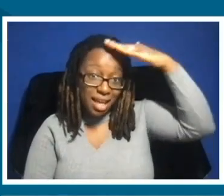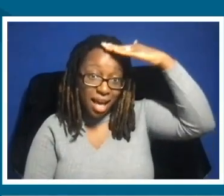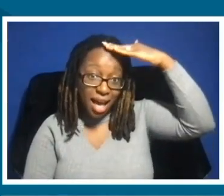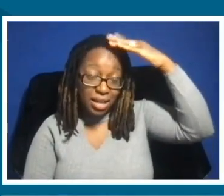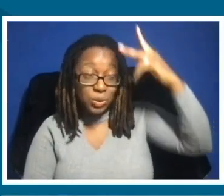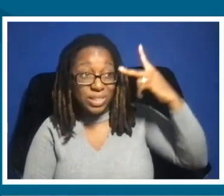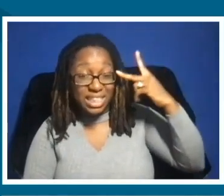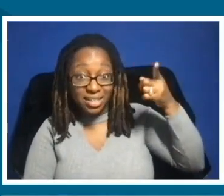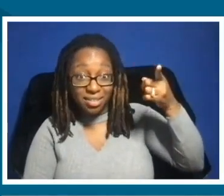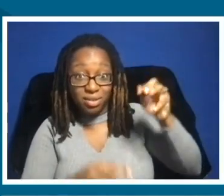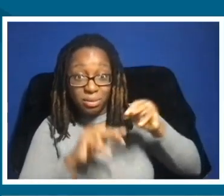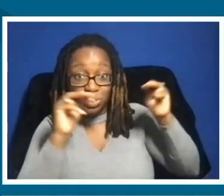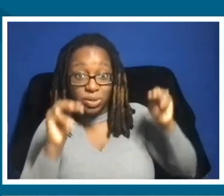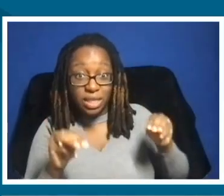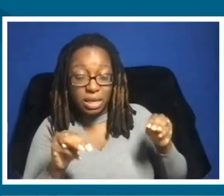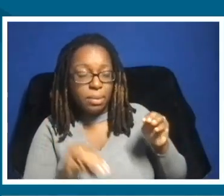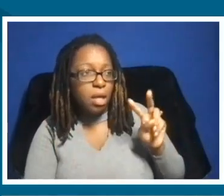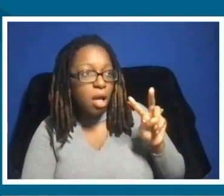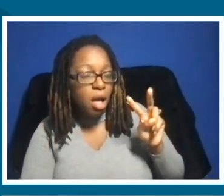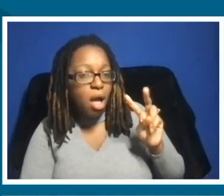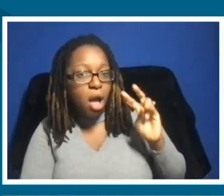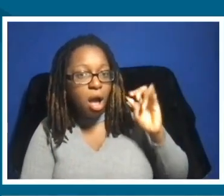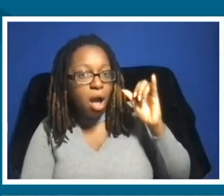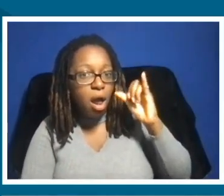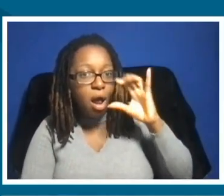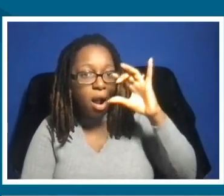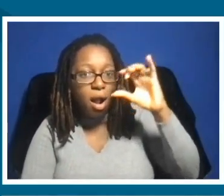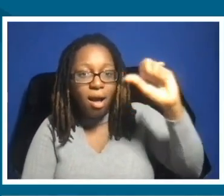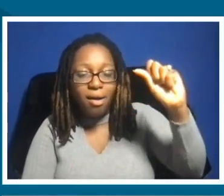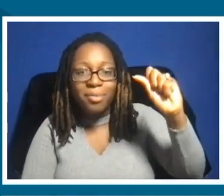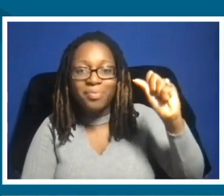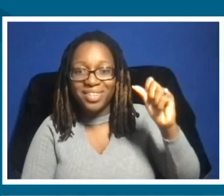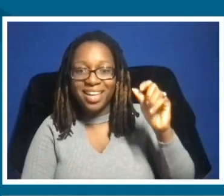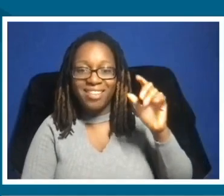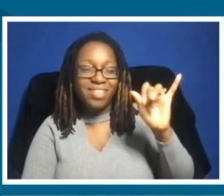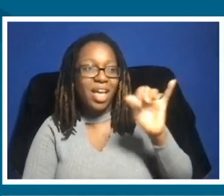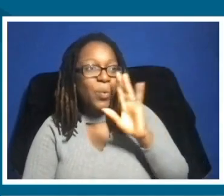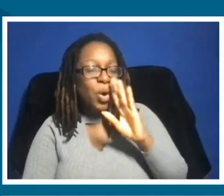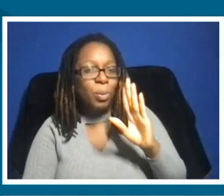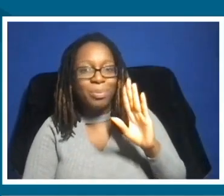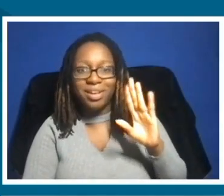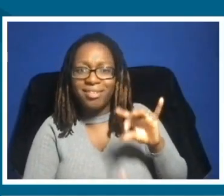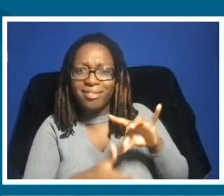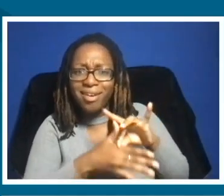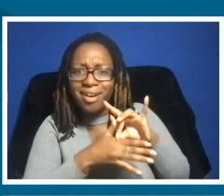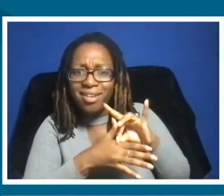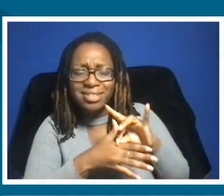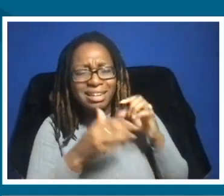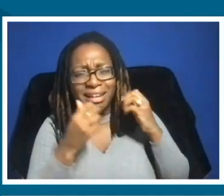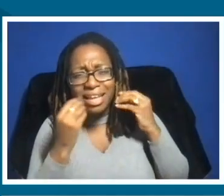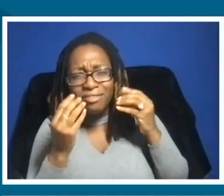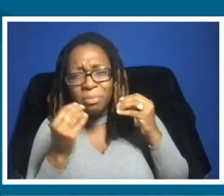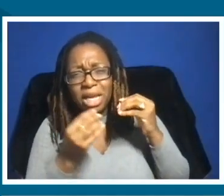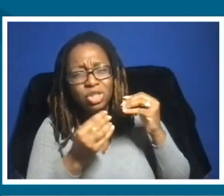it's away from where it used to be where where it's its context is and there's so